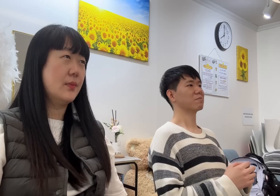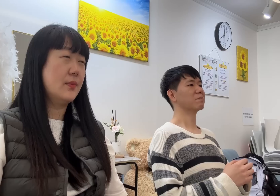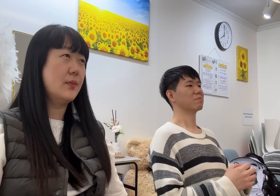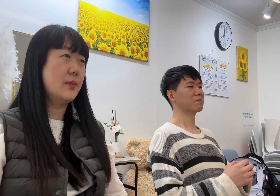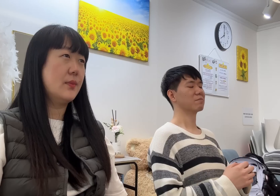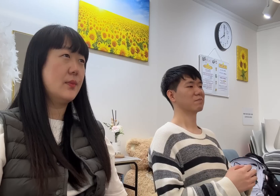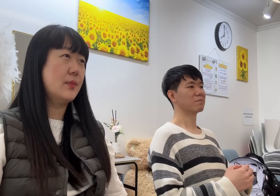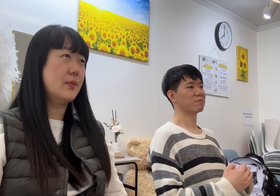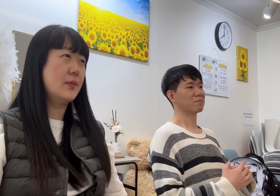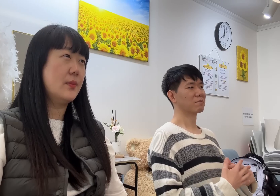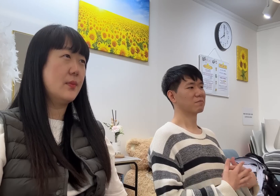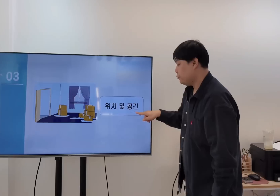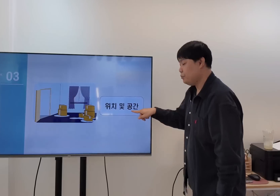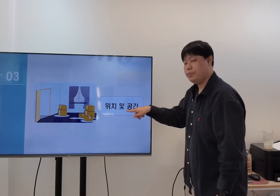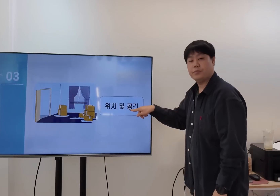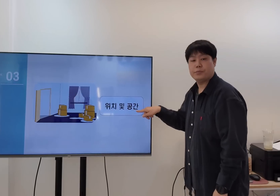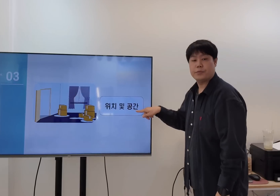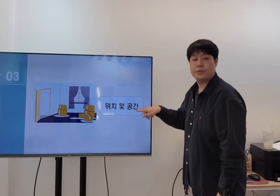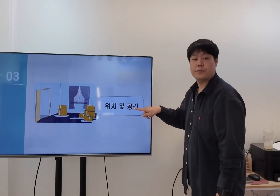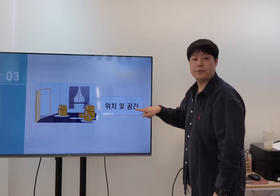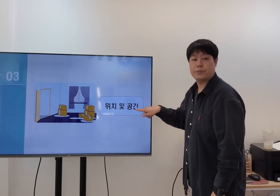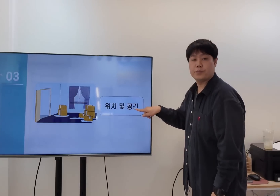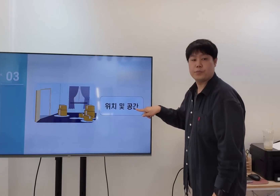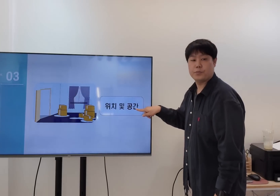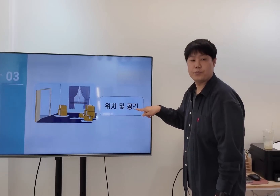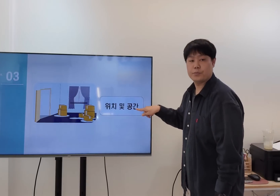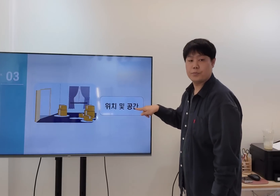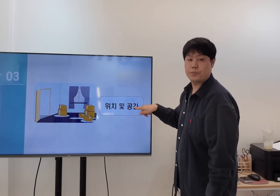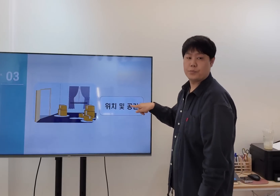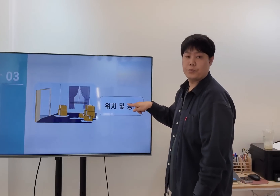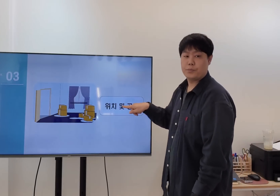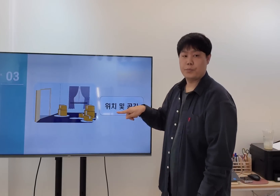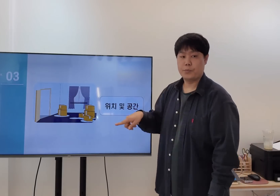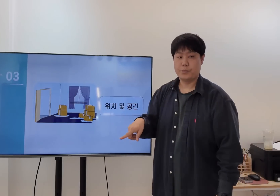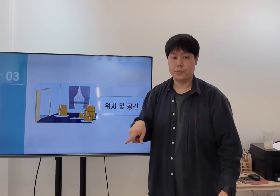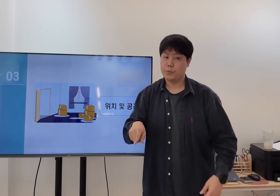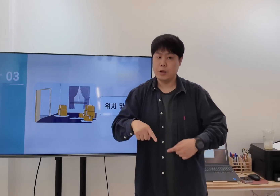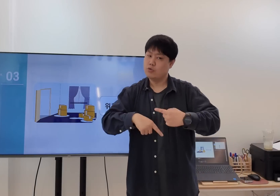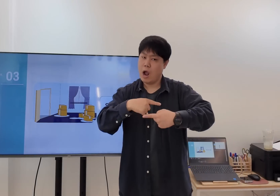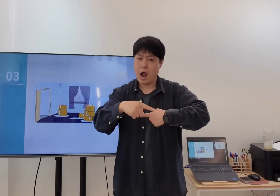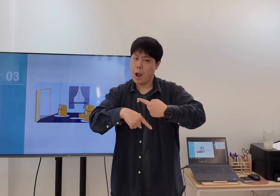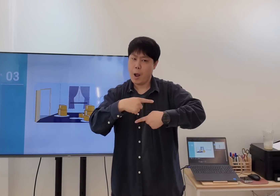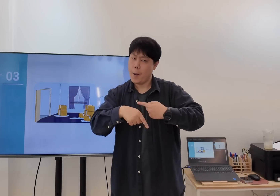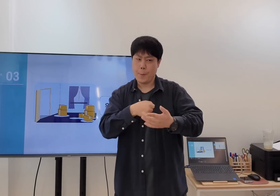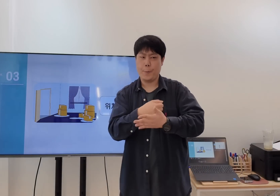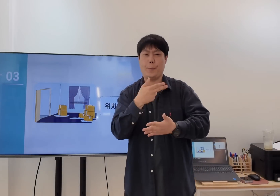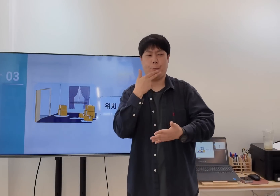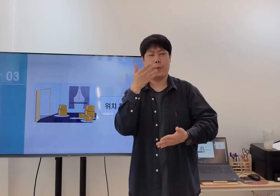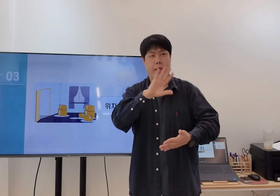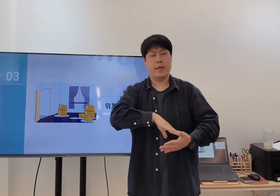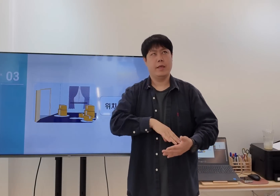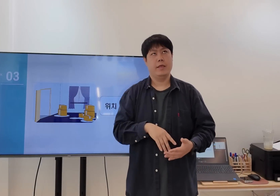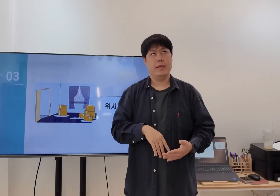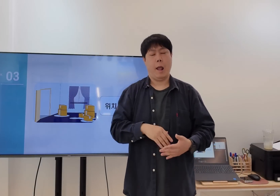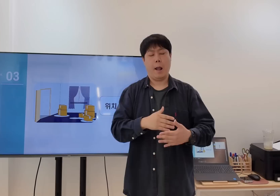Nod Nod. How do you say space in sign language? There is nothing that matches exactly with the sign language words,